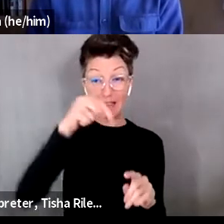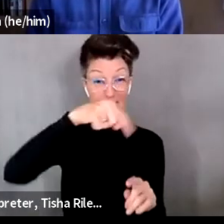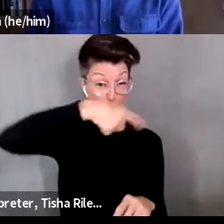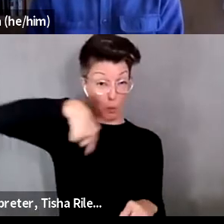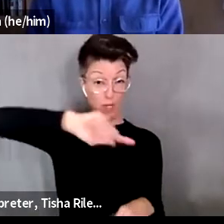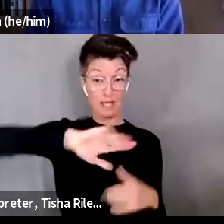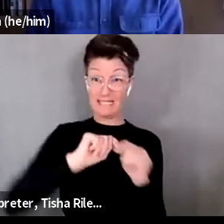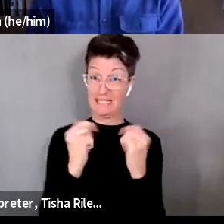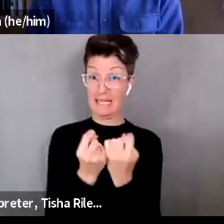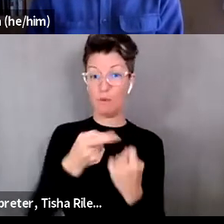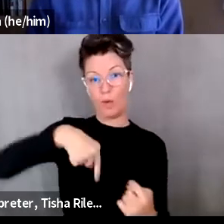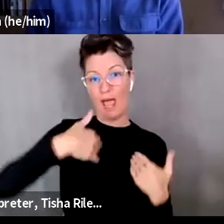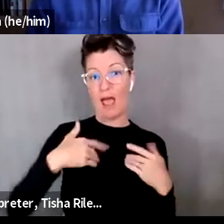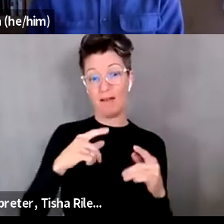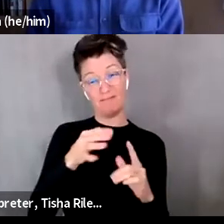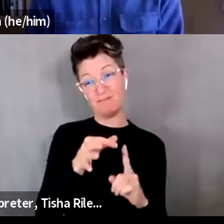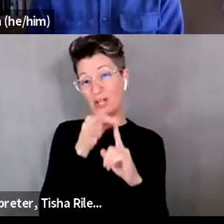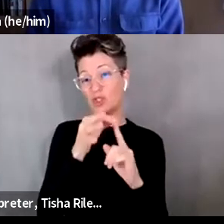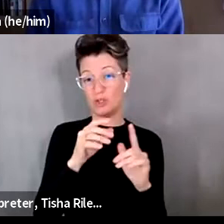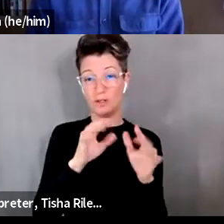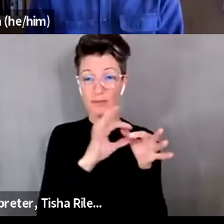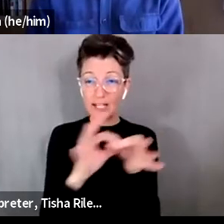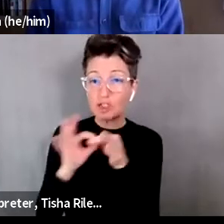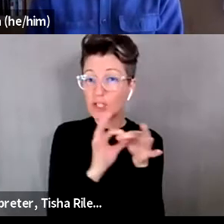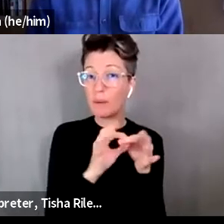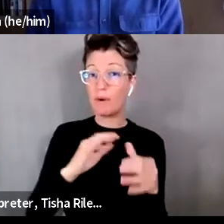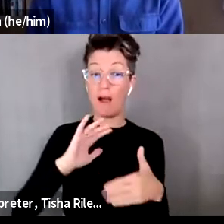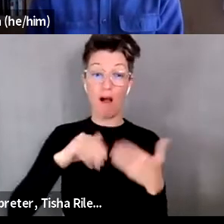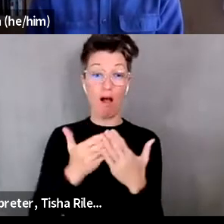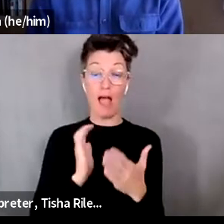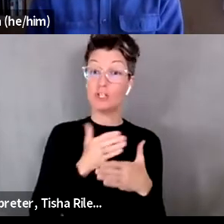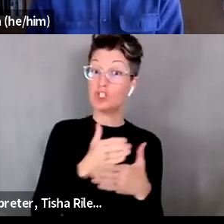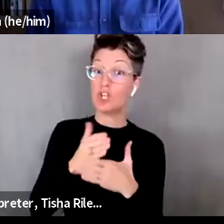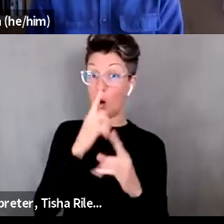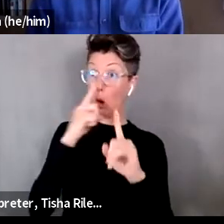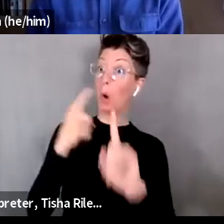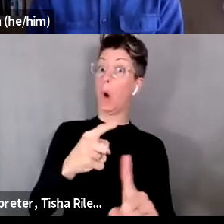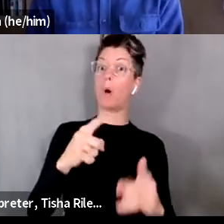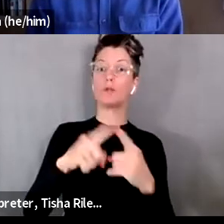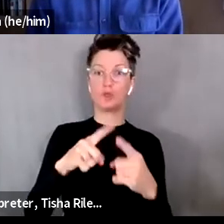was to see it through and to do whatever we had to do to bring it to fruition. - Yeah. I mean,